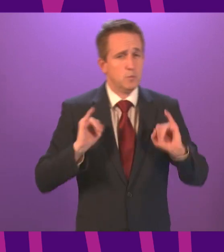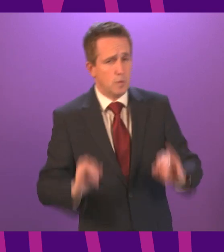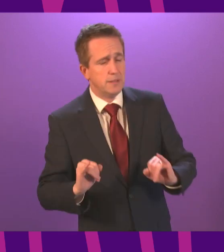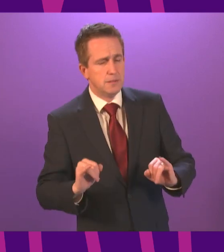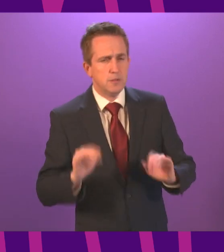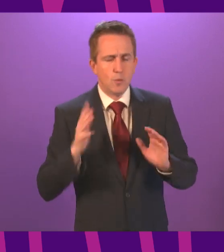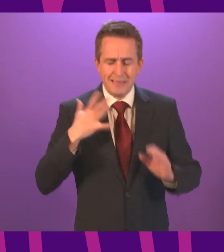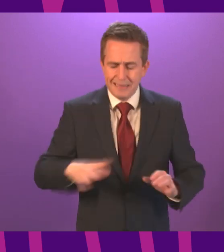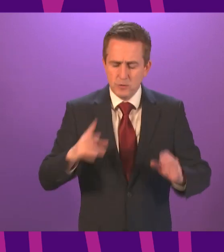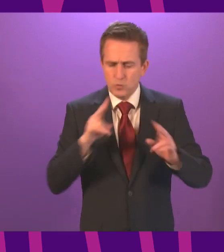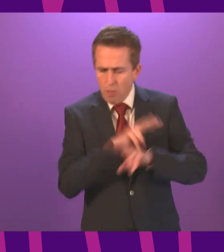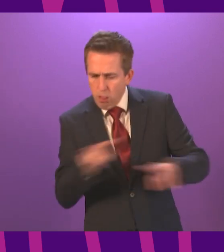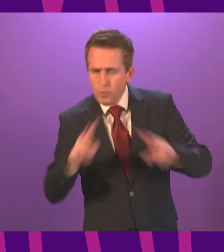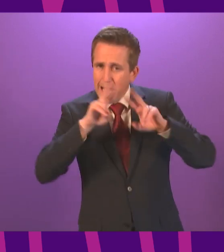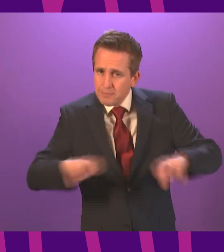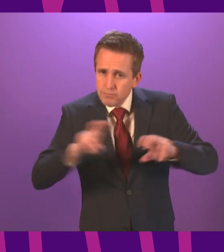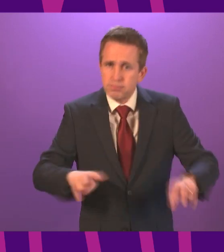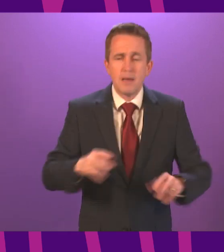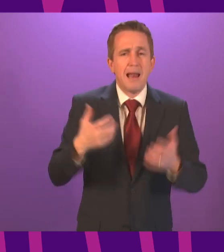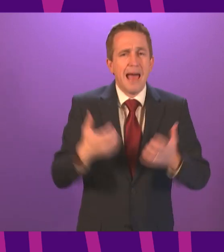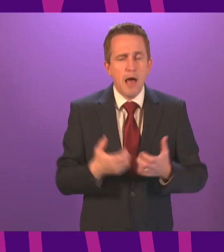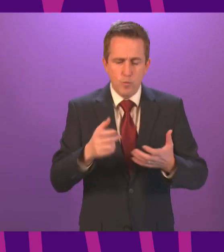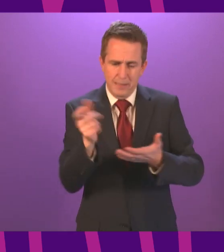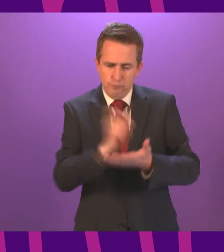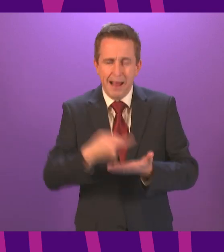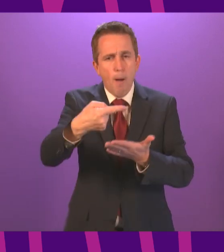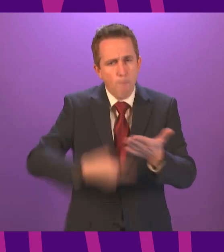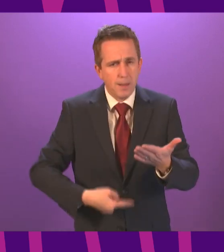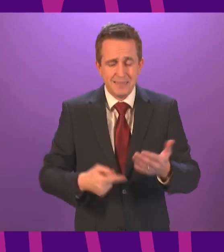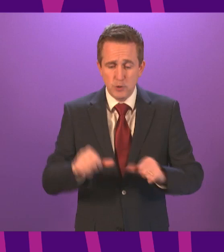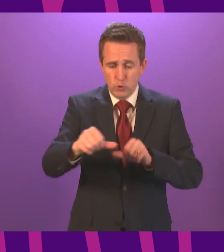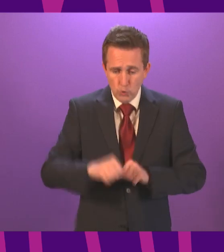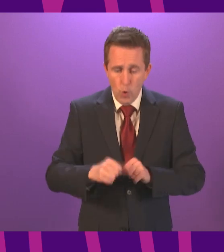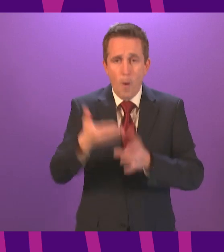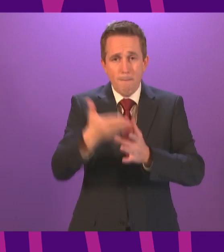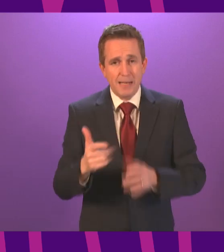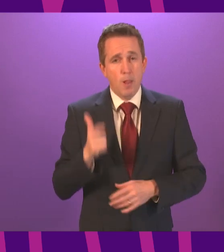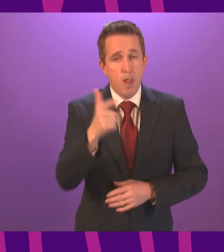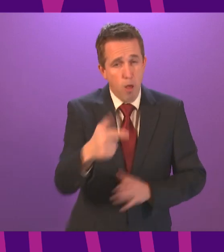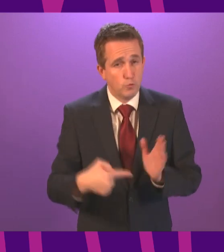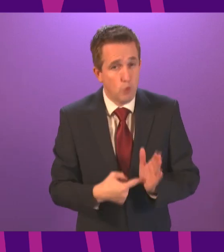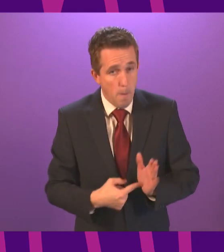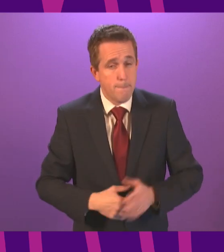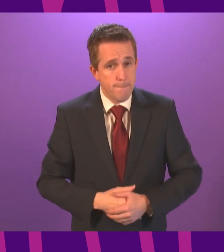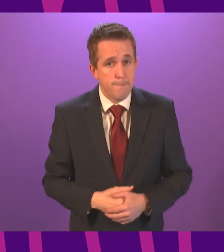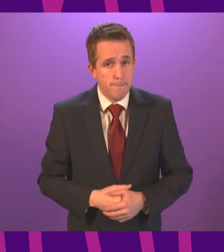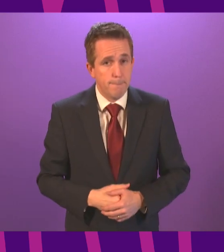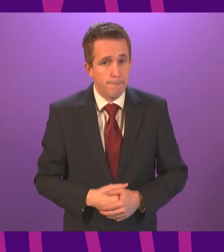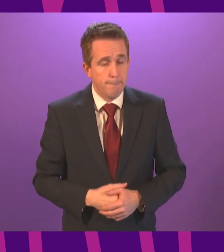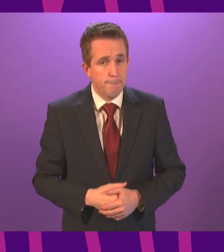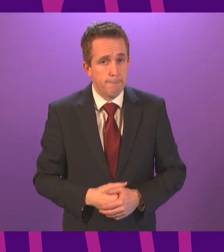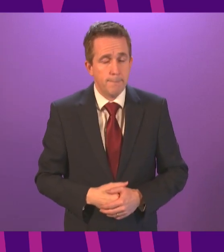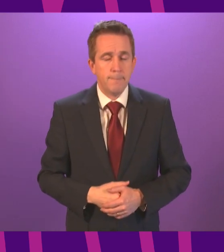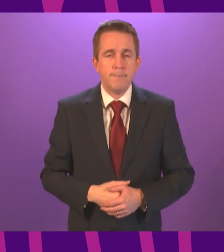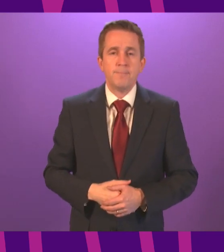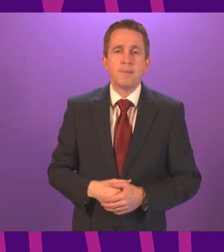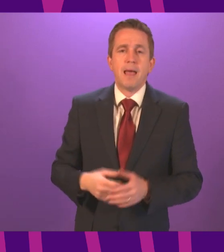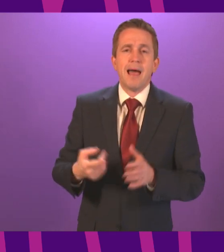our policies over the short, medium and long term.